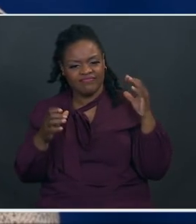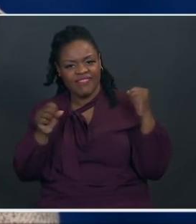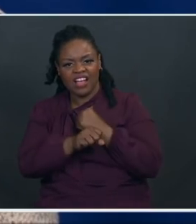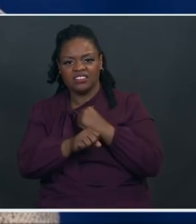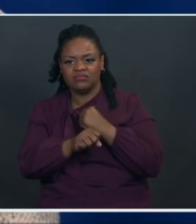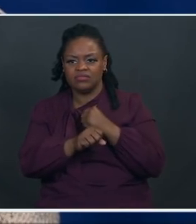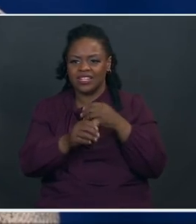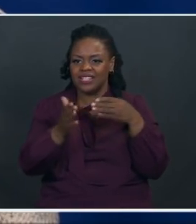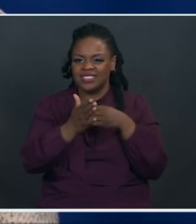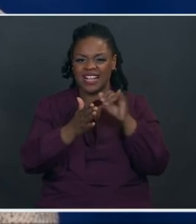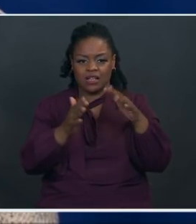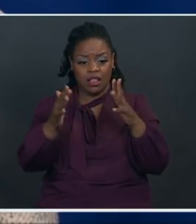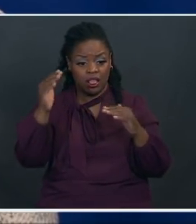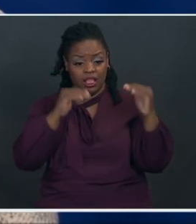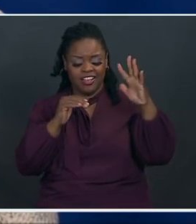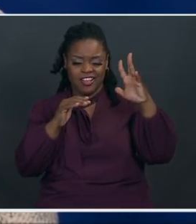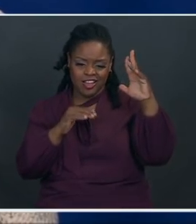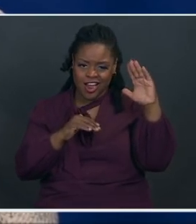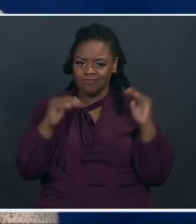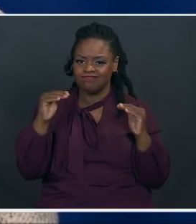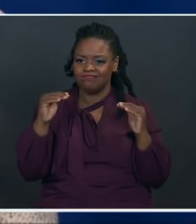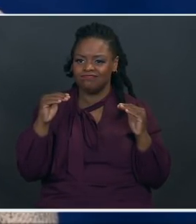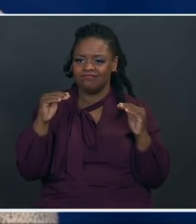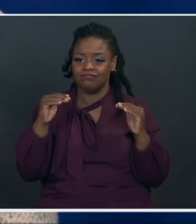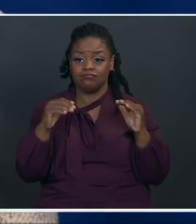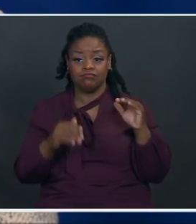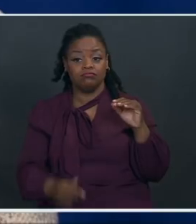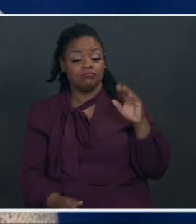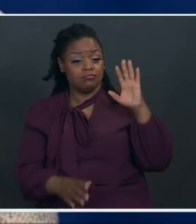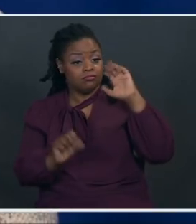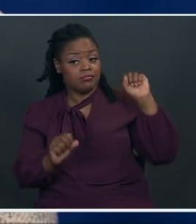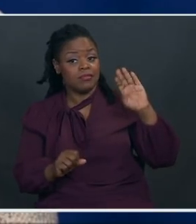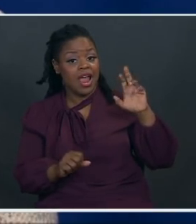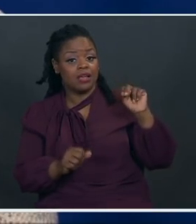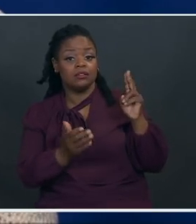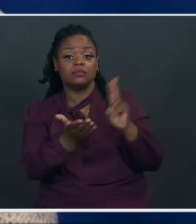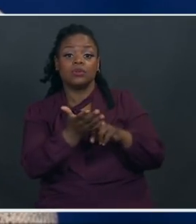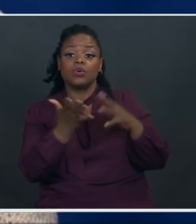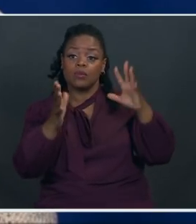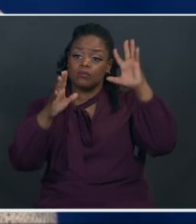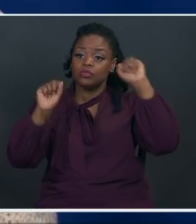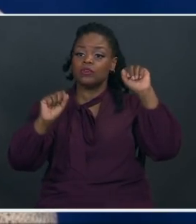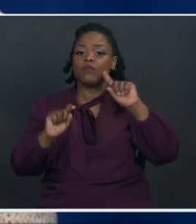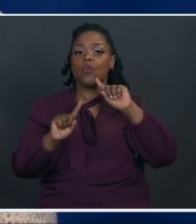Last Thursday, President Biden signed an executive order on ensuring an equitable pandemic response, a recovery.